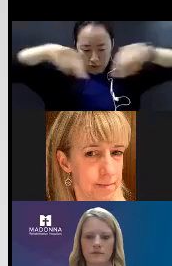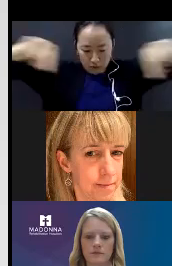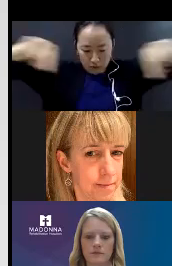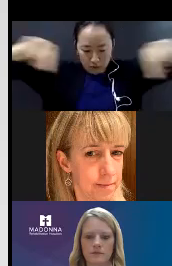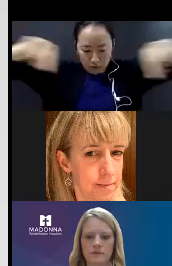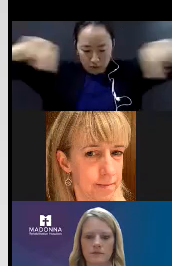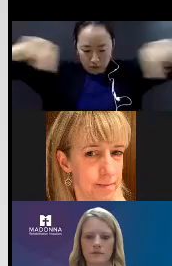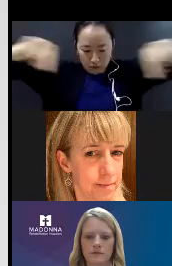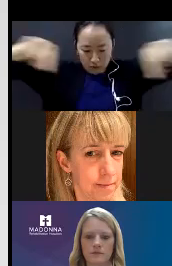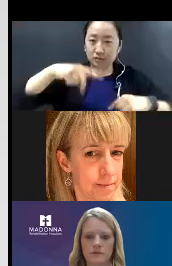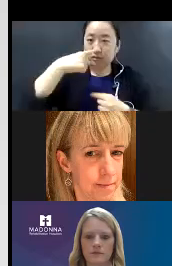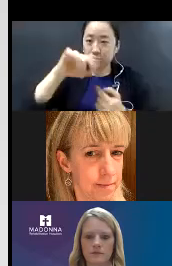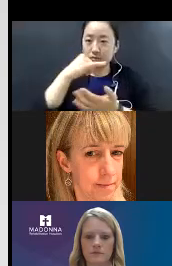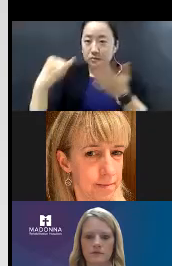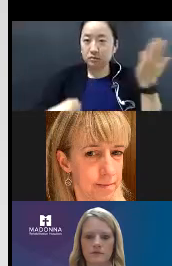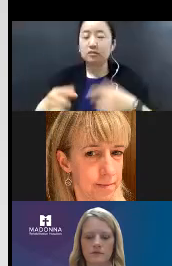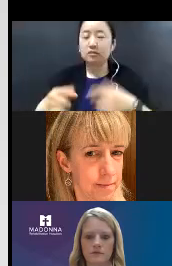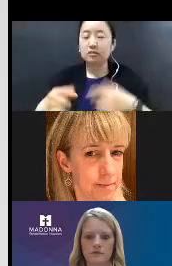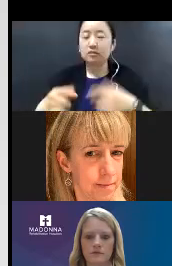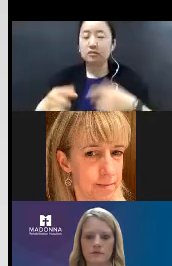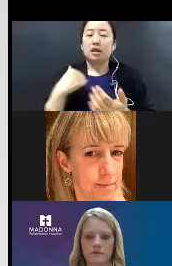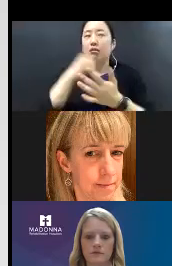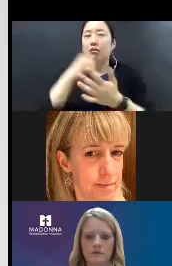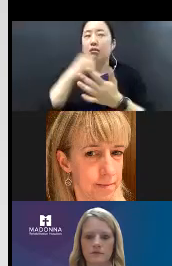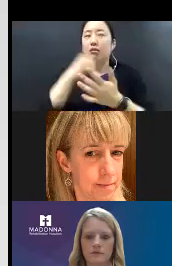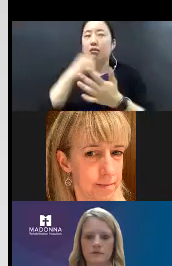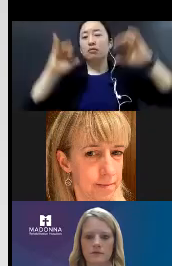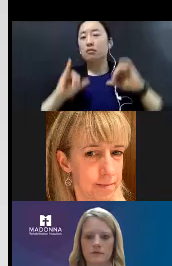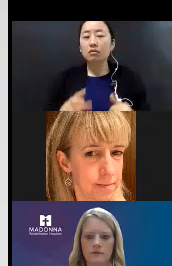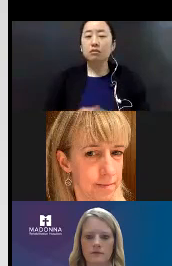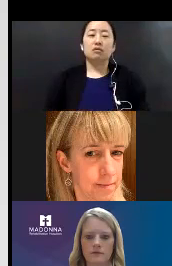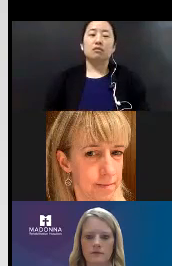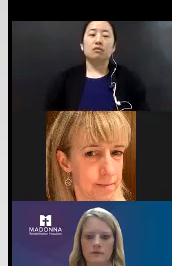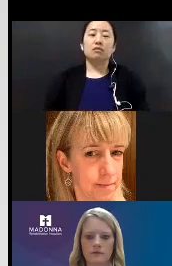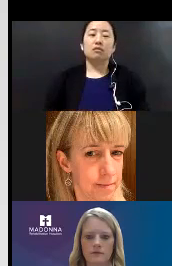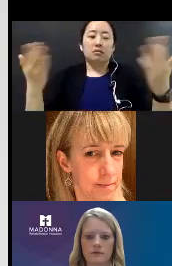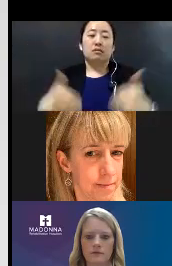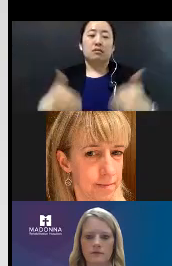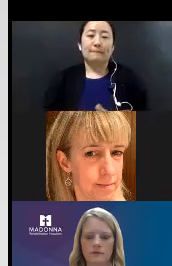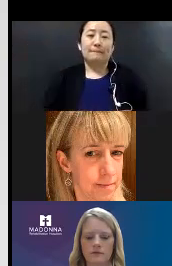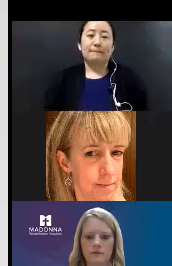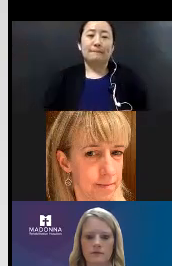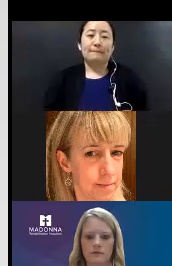WHAT DOES THAT SPACE LOOK LIKE. WE CAN ADVANCE TO THE NEXT SLIDE.